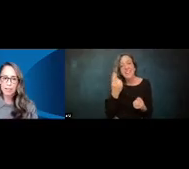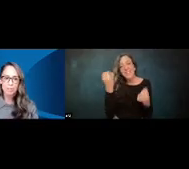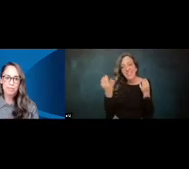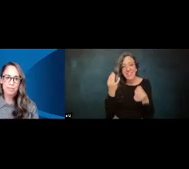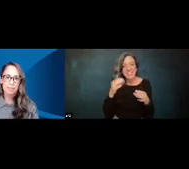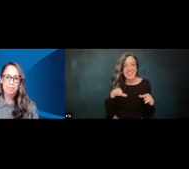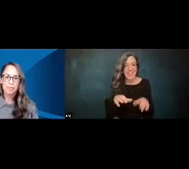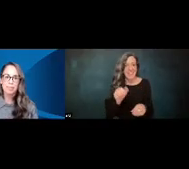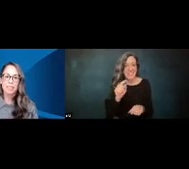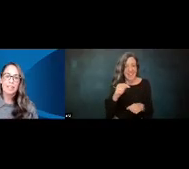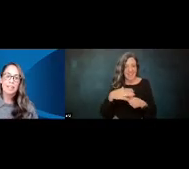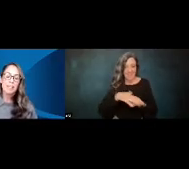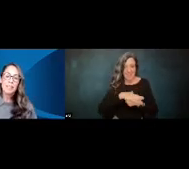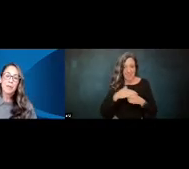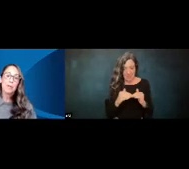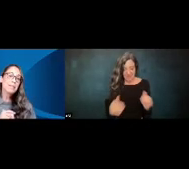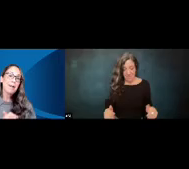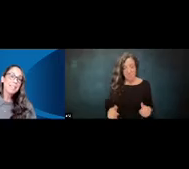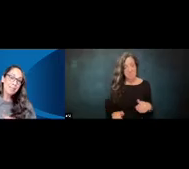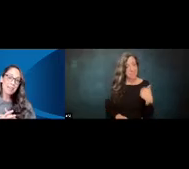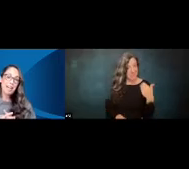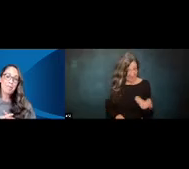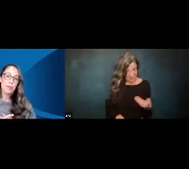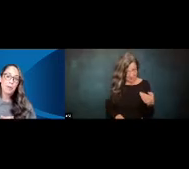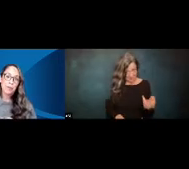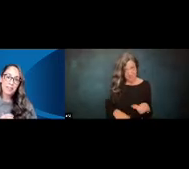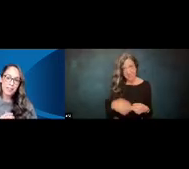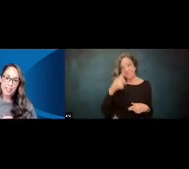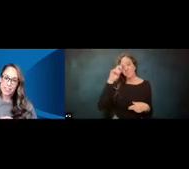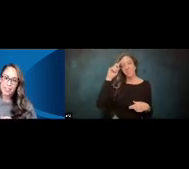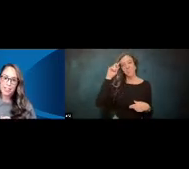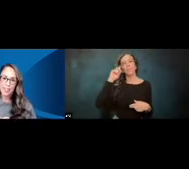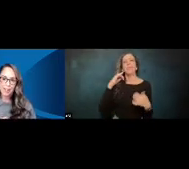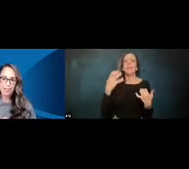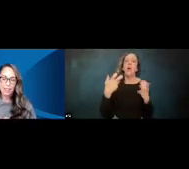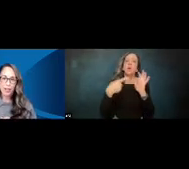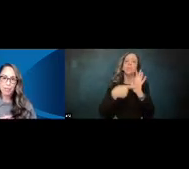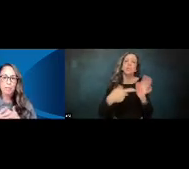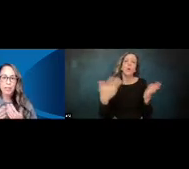please. So, we will now take some time to tour the sections of the handouts to help